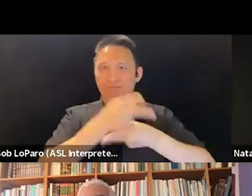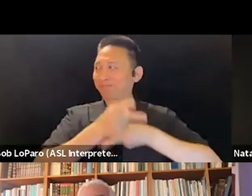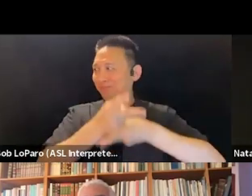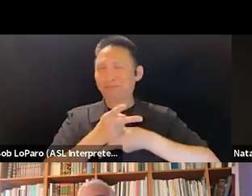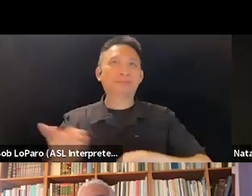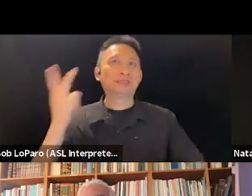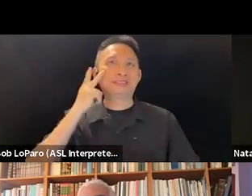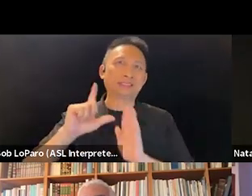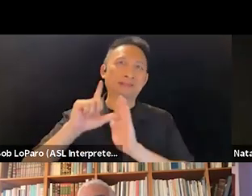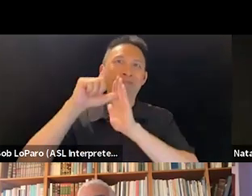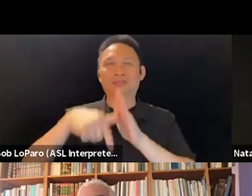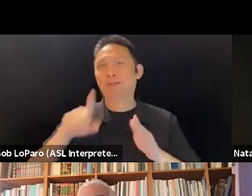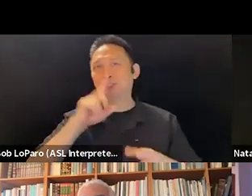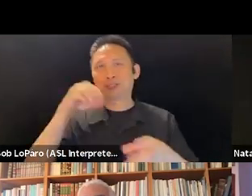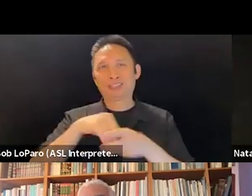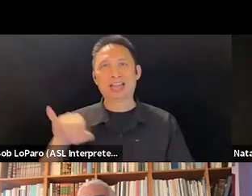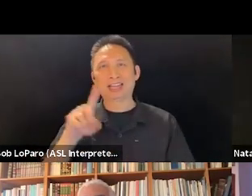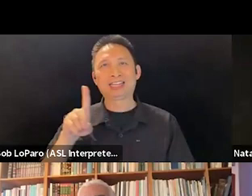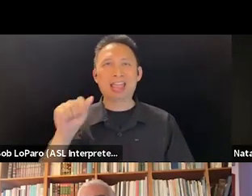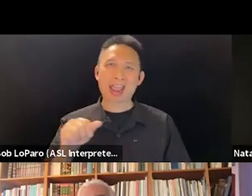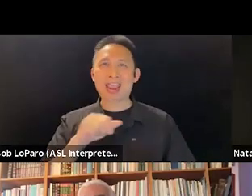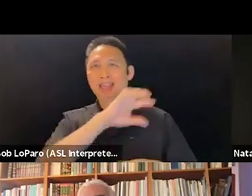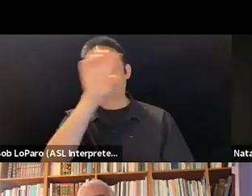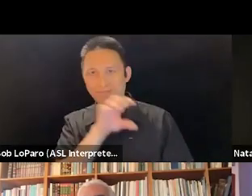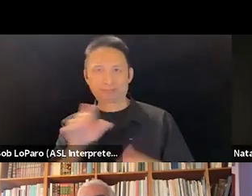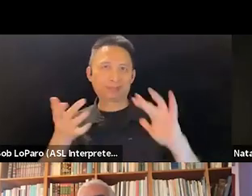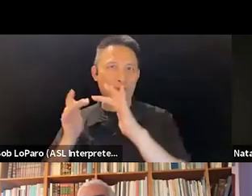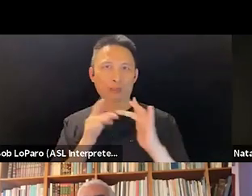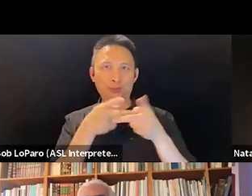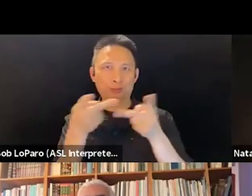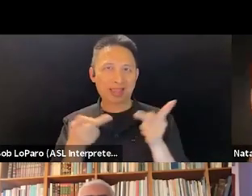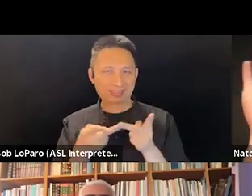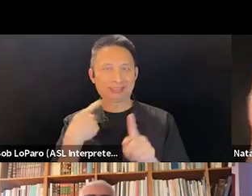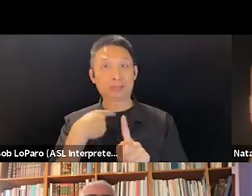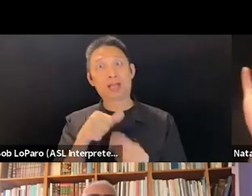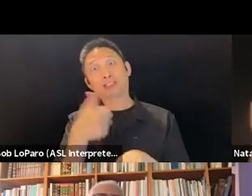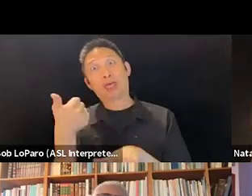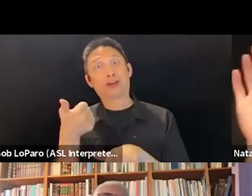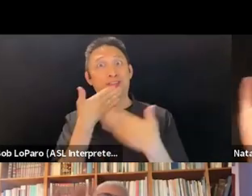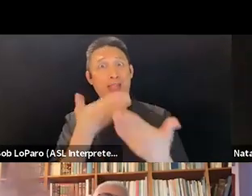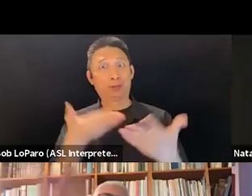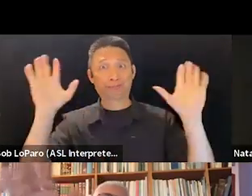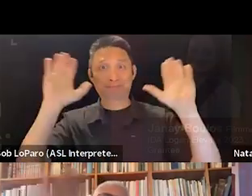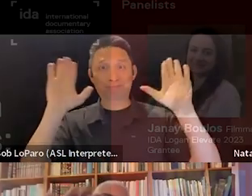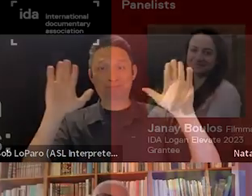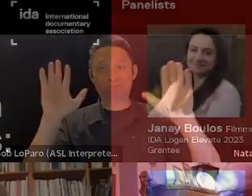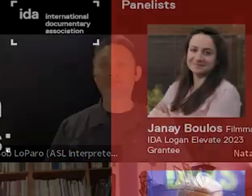I'm sure in the IDA virtual space and otherwise, thanks everyone. Thank you to you. Thank you.